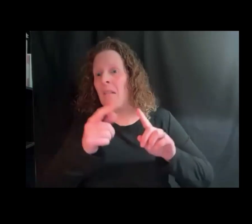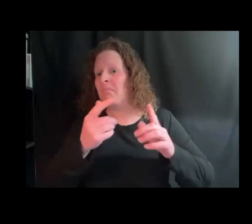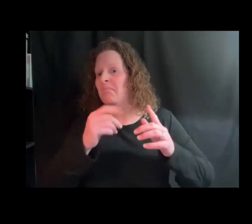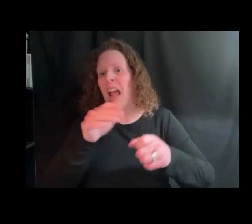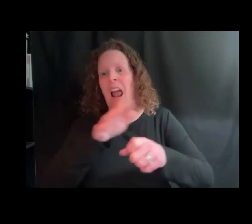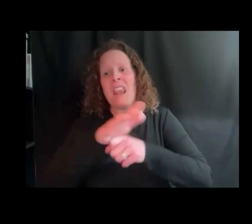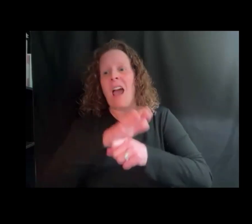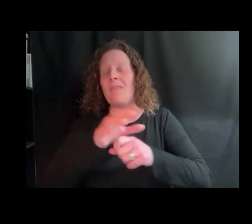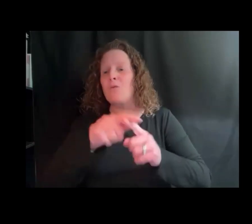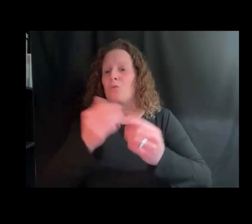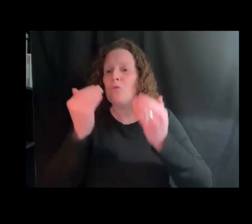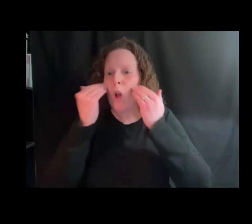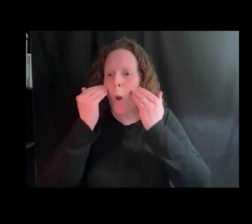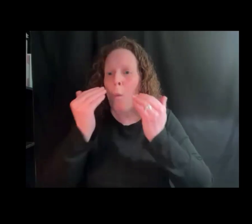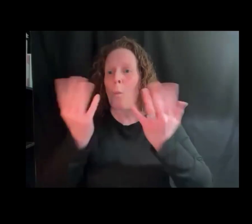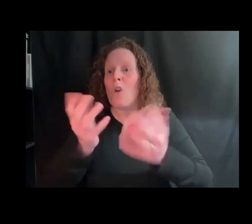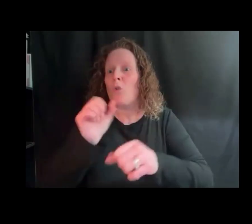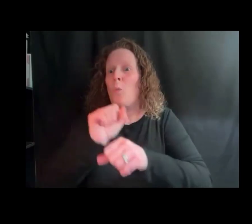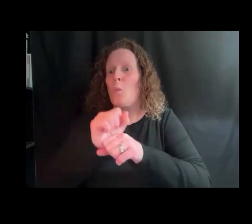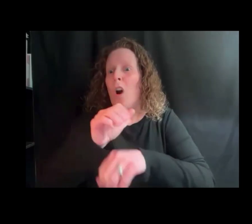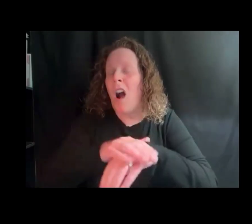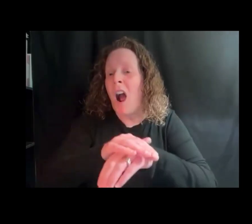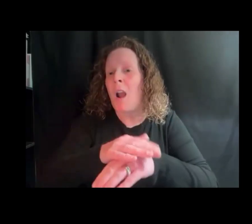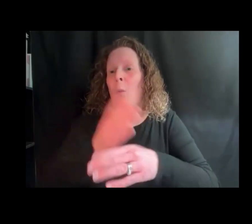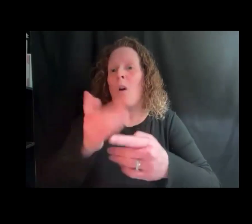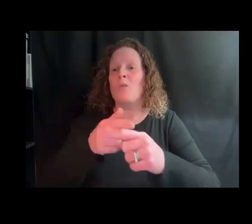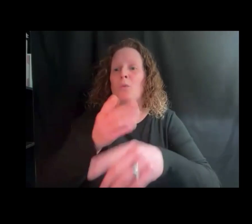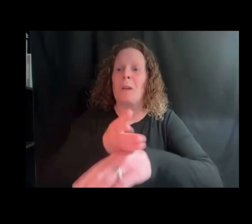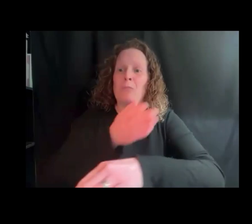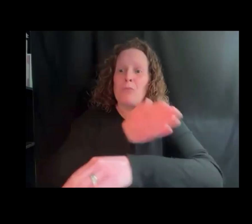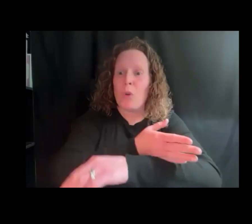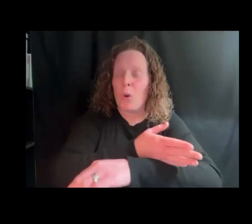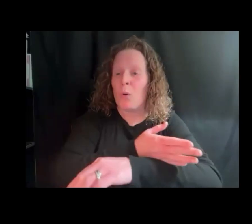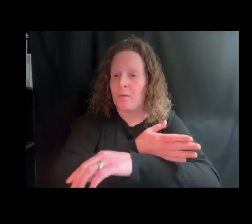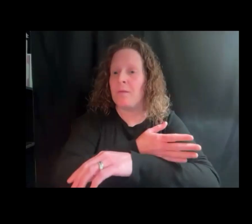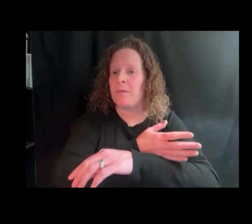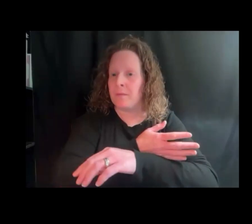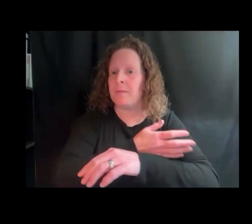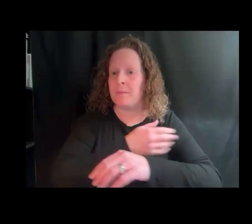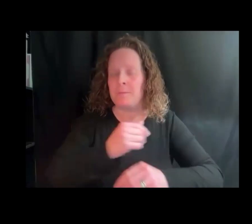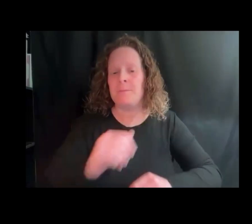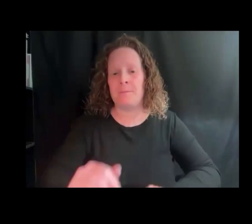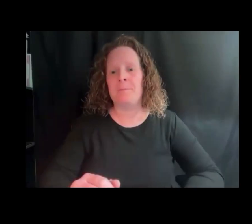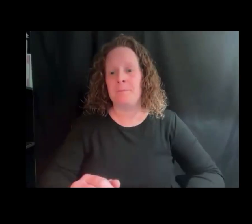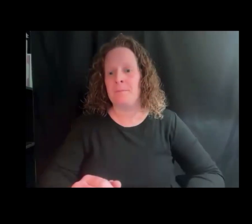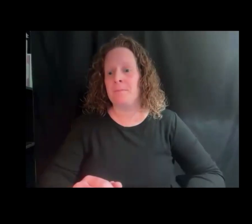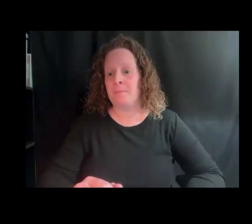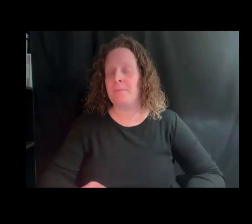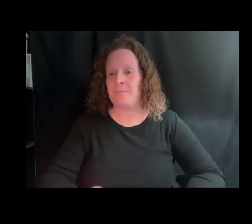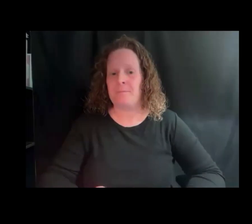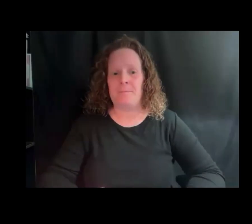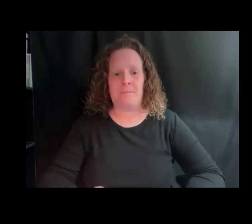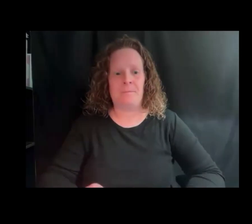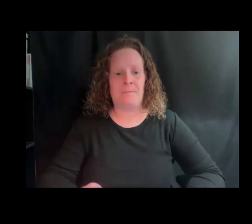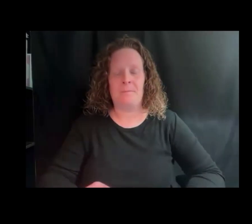about any part of their interpreting. So those interpreters don't know what to work on. They don't know what they need to improve on.